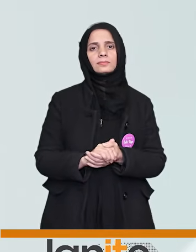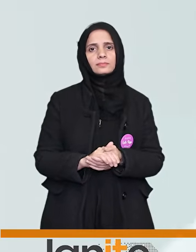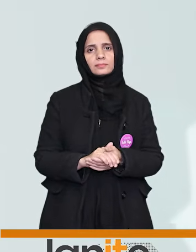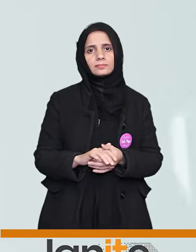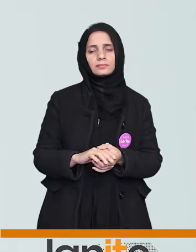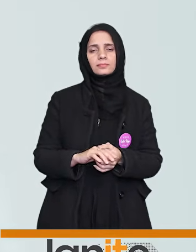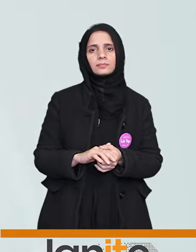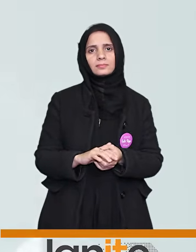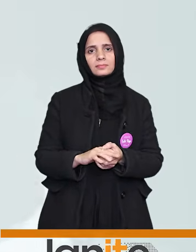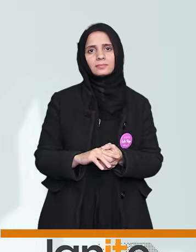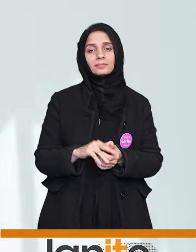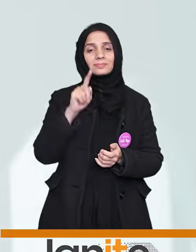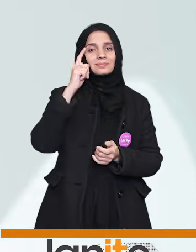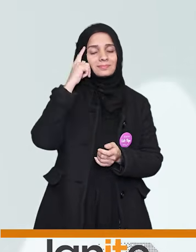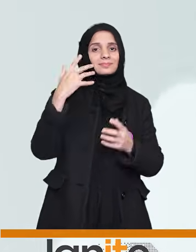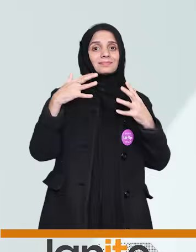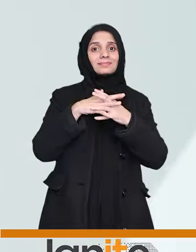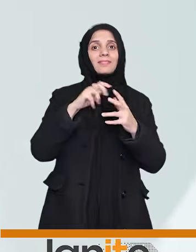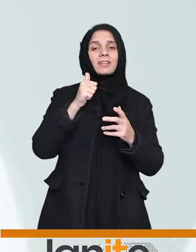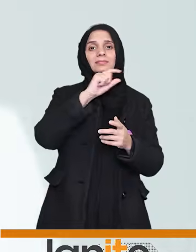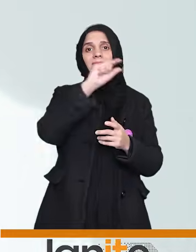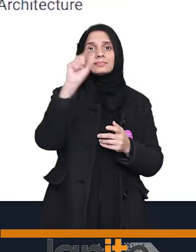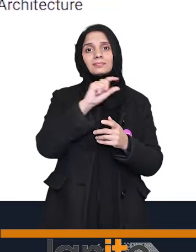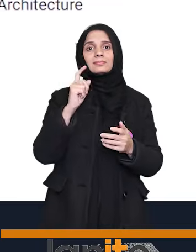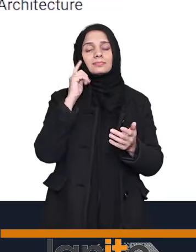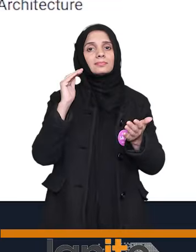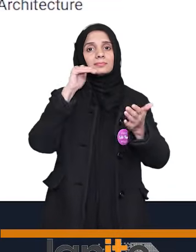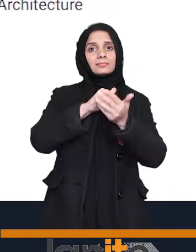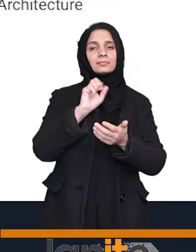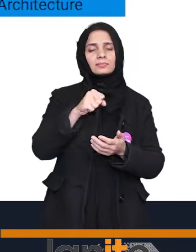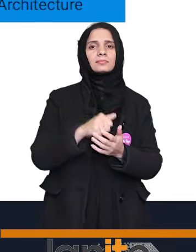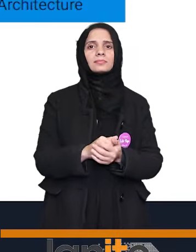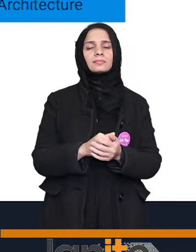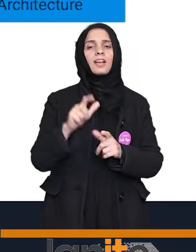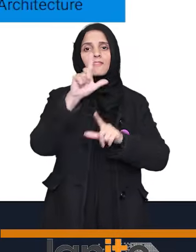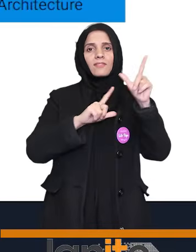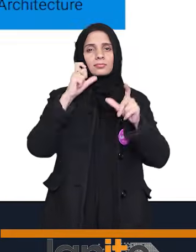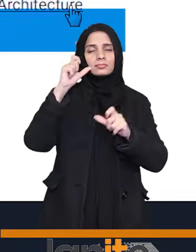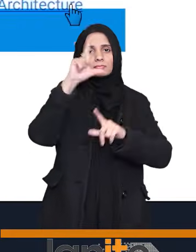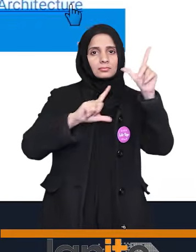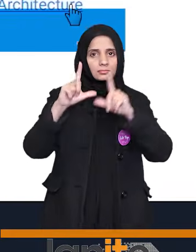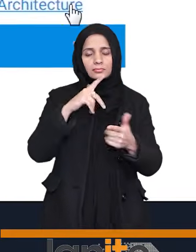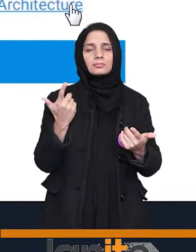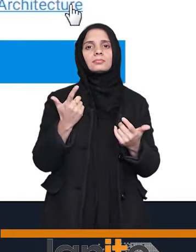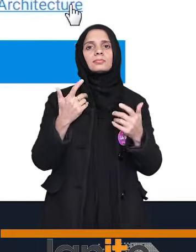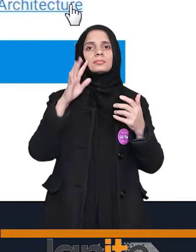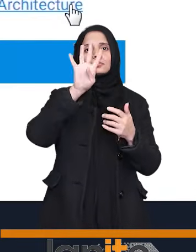The interface of good sites that you see, is made through CSS. Photoshop, Software Architecture, Excel, Android